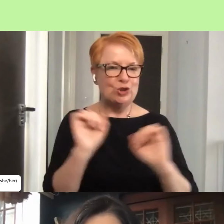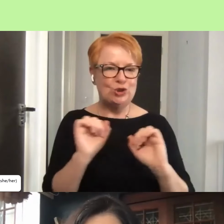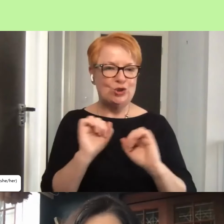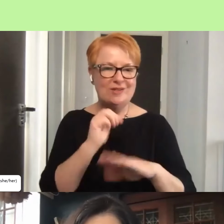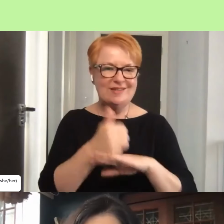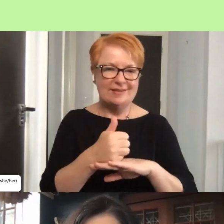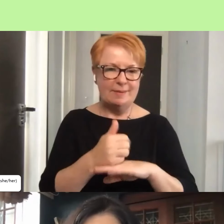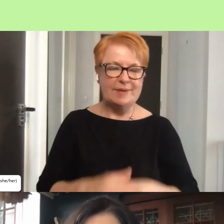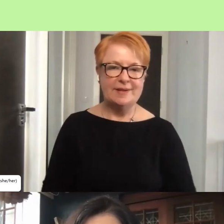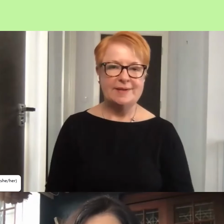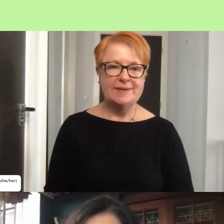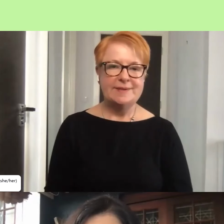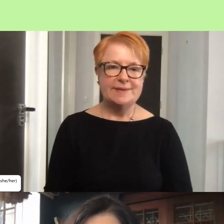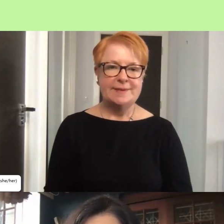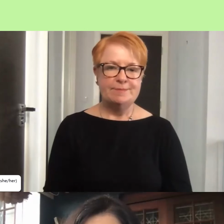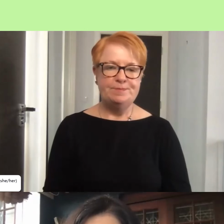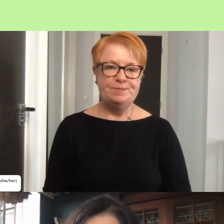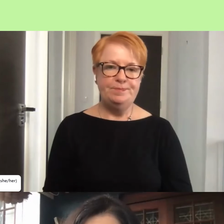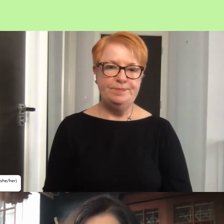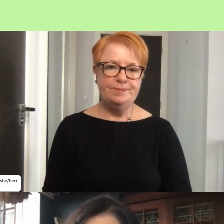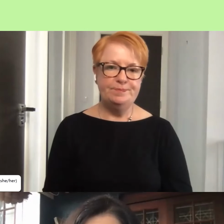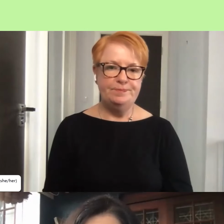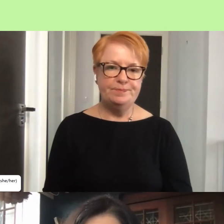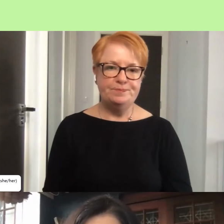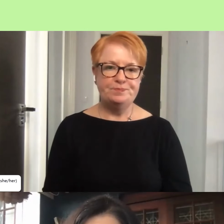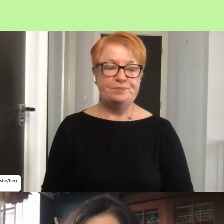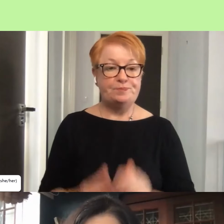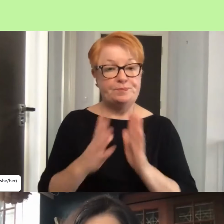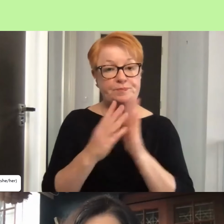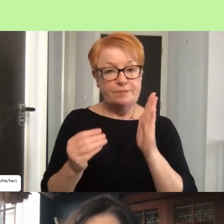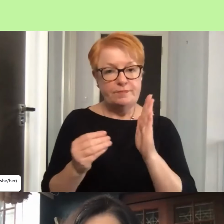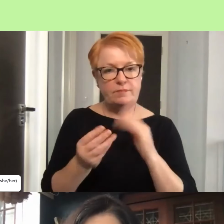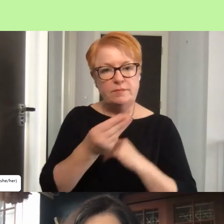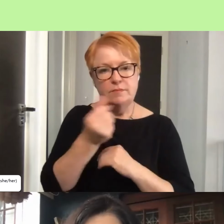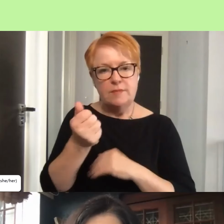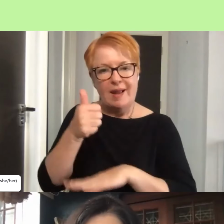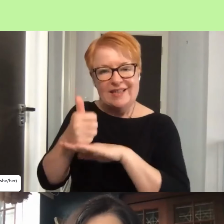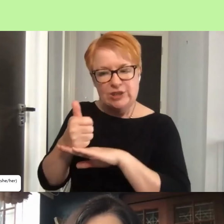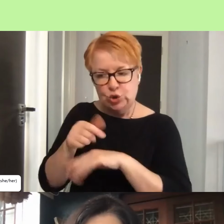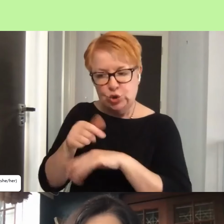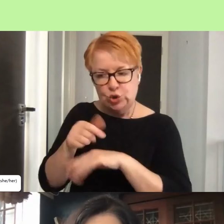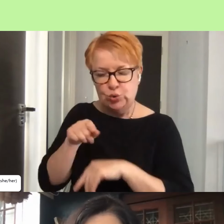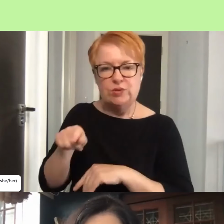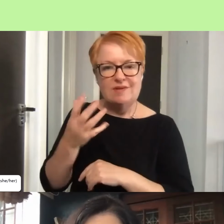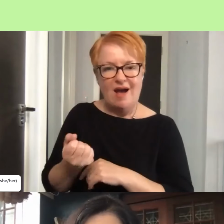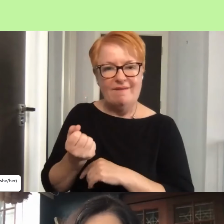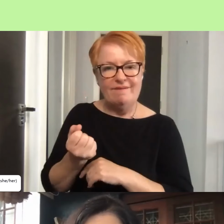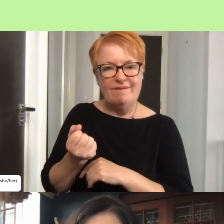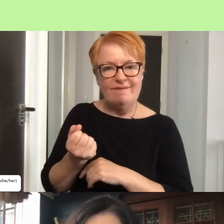the attention economy, I see some of the institutions now they go to, you know, almost like they